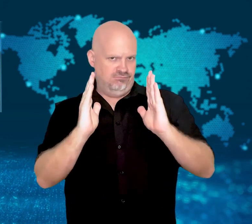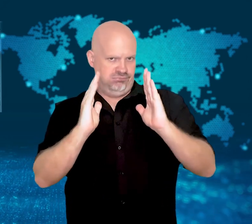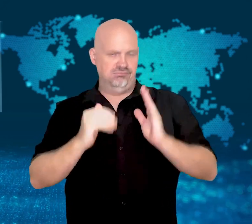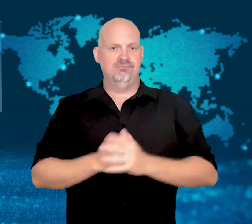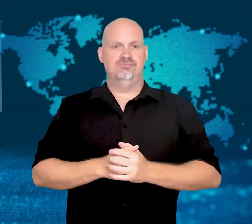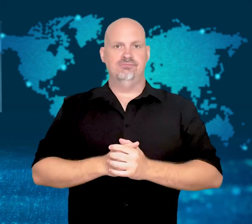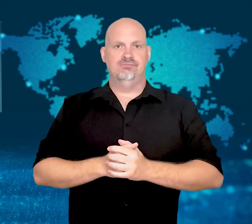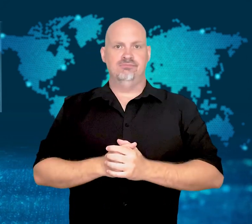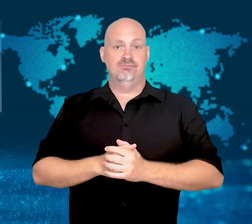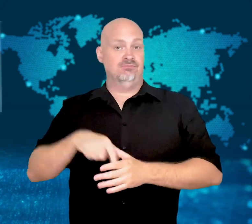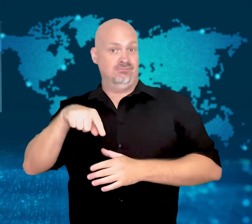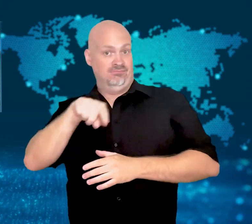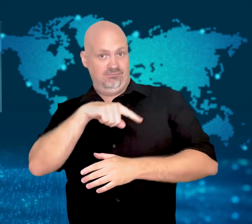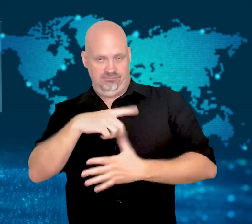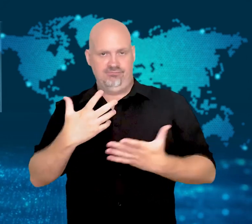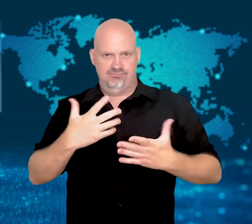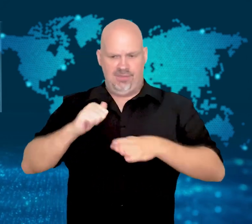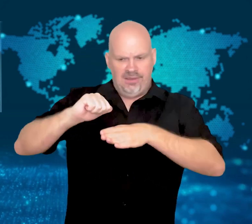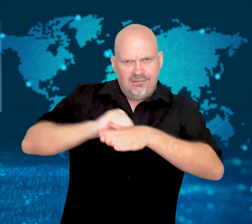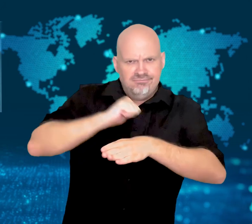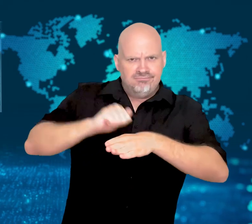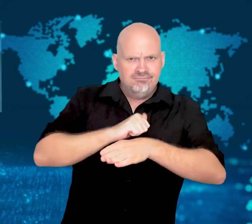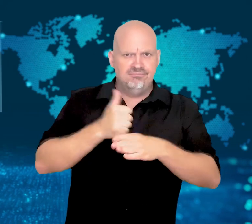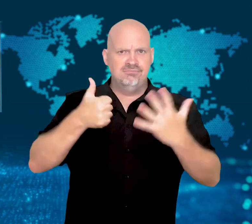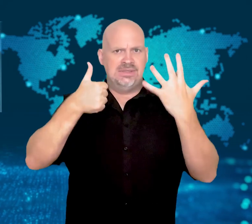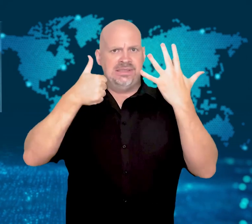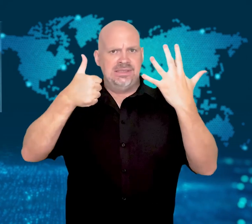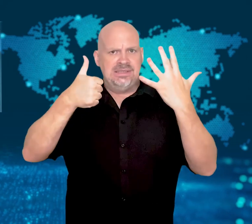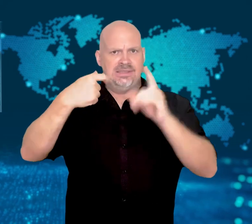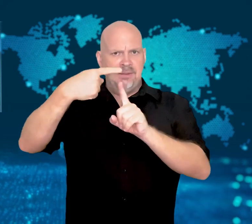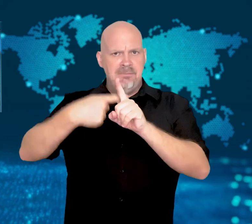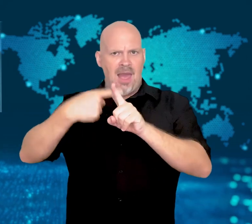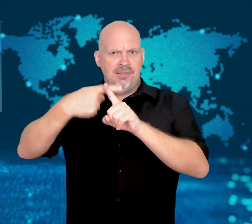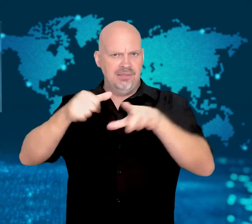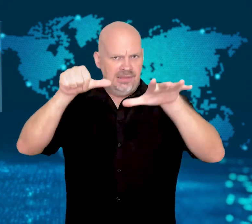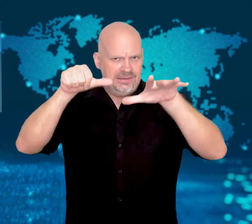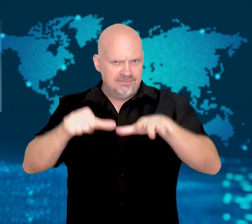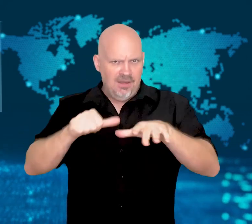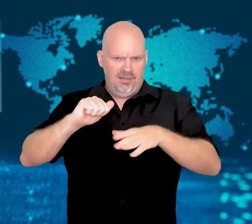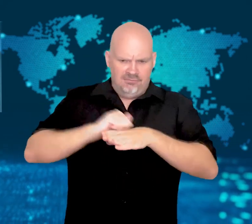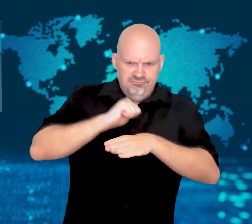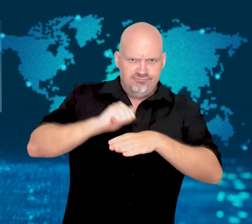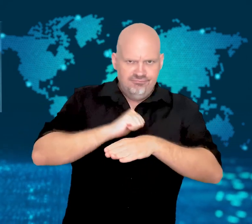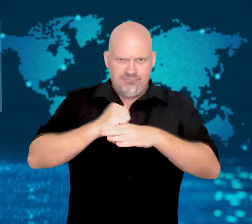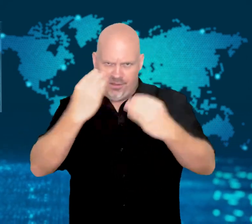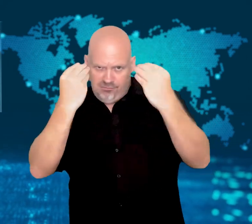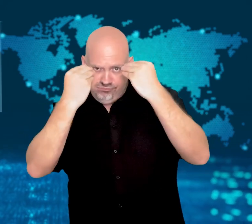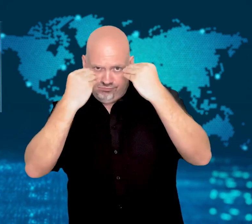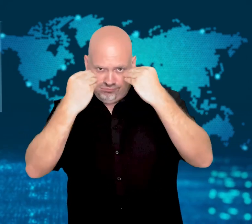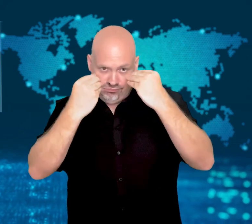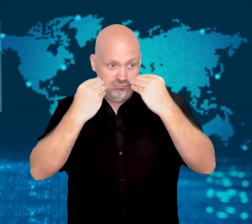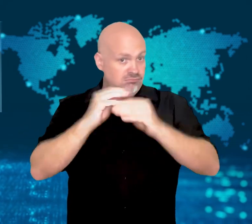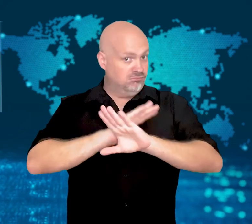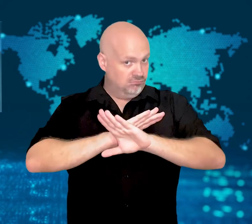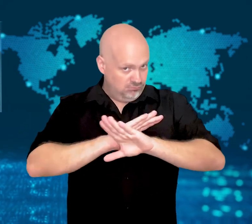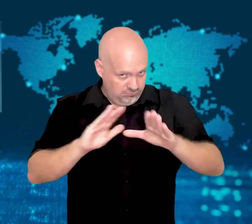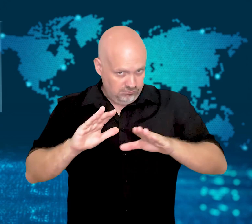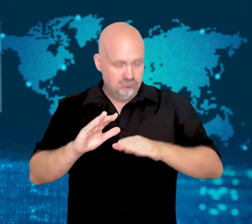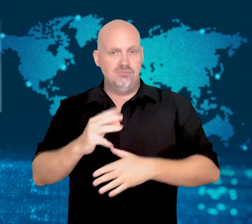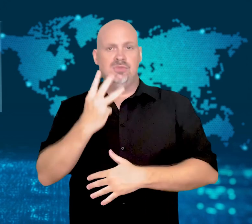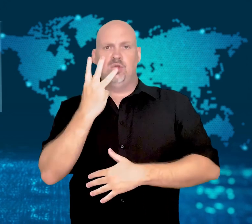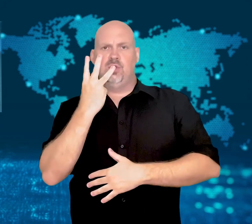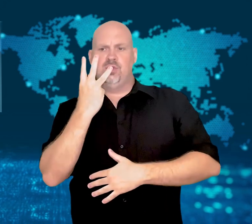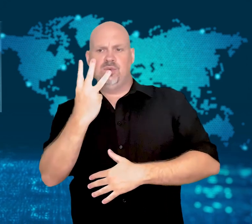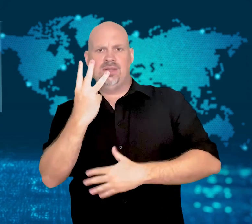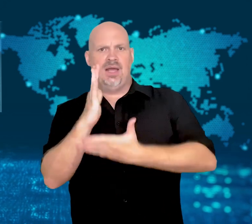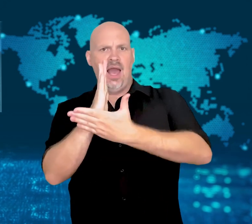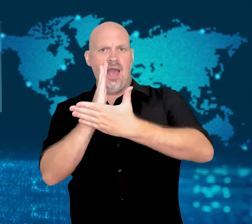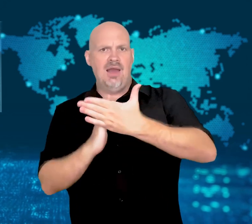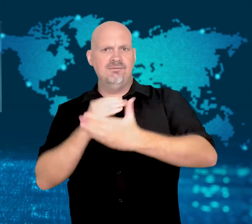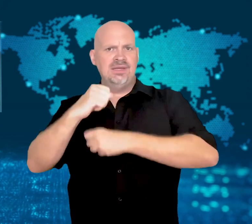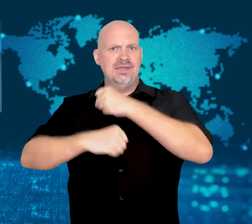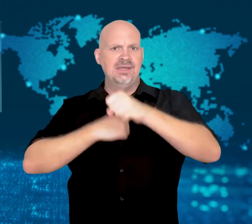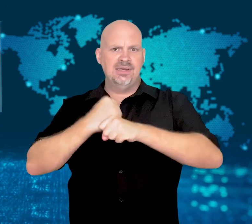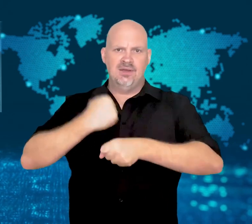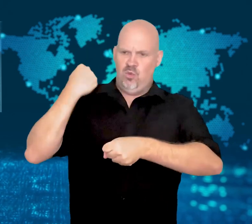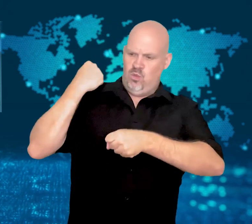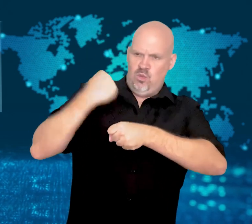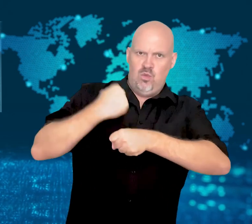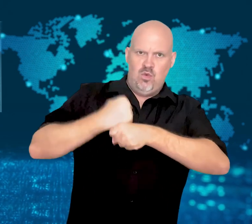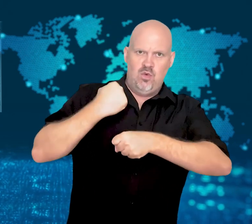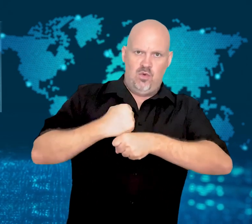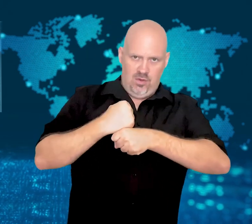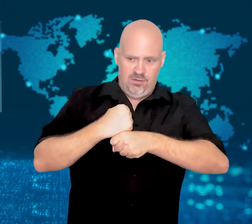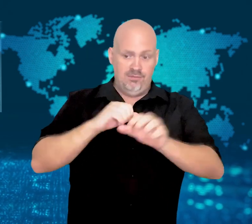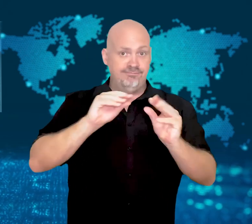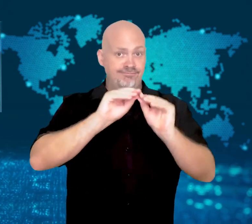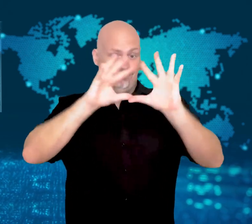They will train for six months and then serve for 3 and a half years for